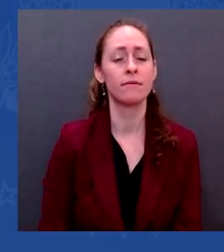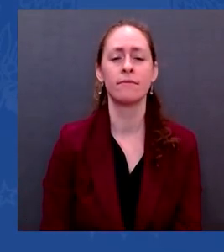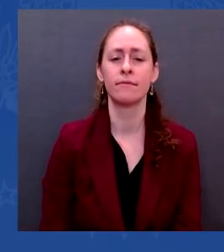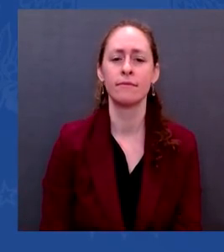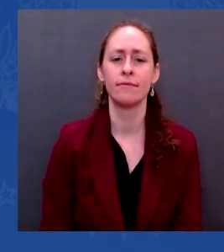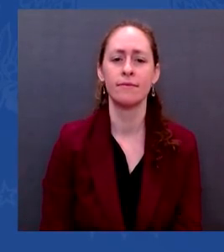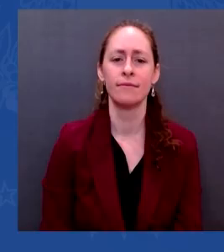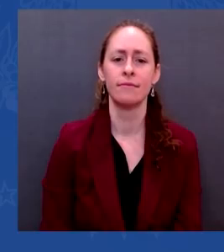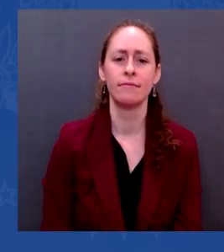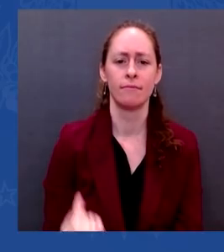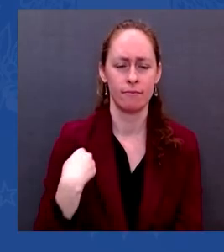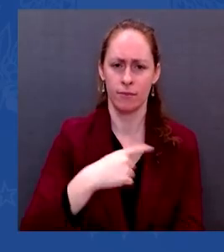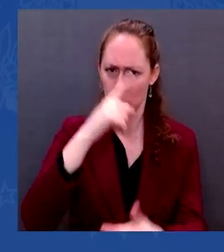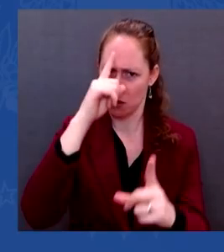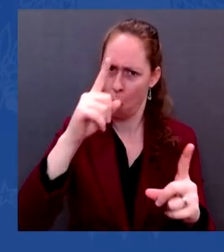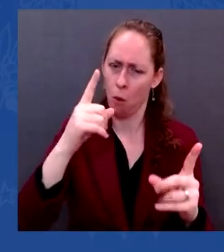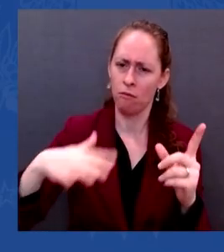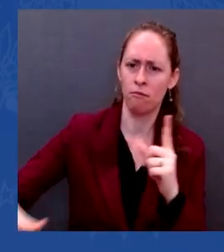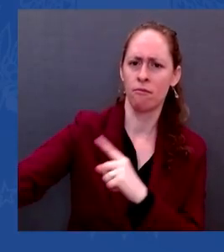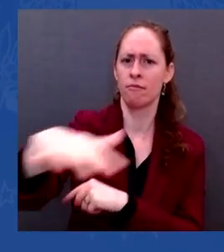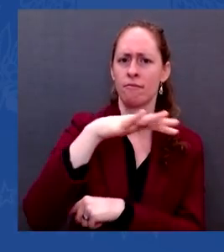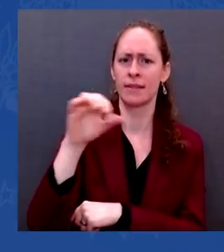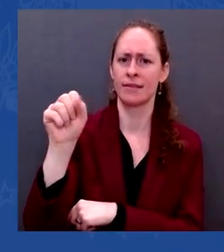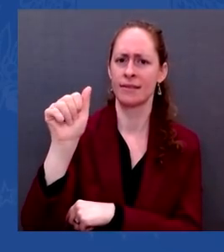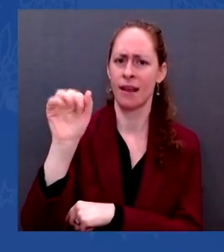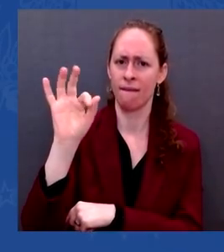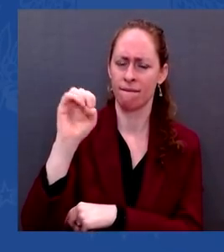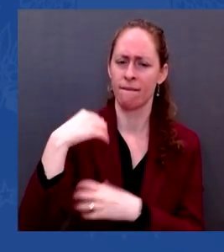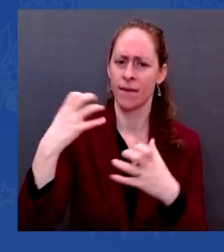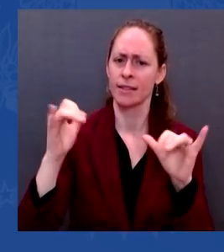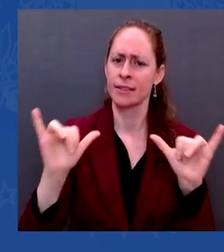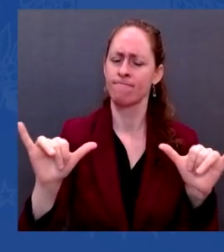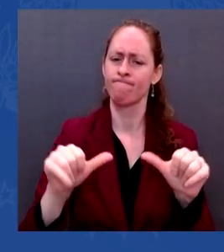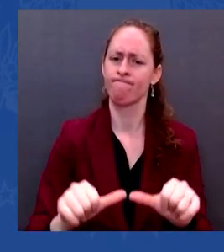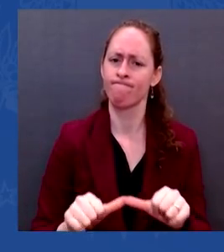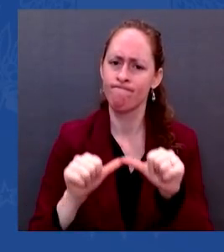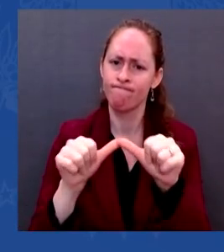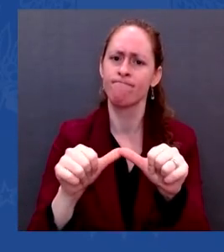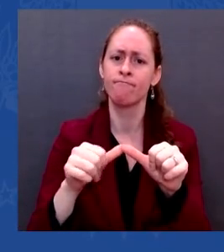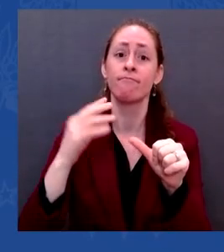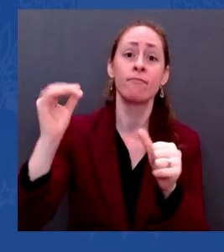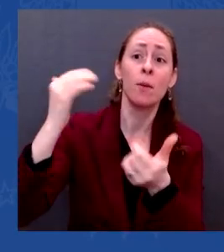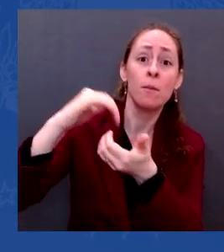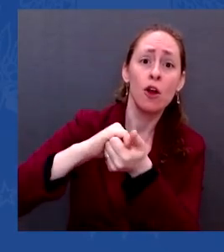and partners around the world. I want to thank you all. And may God bless you. And may God protect our troops.